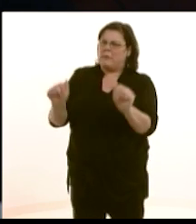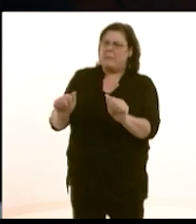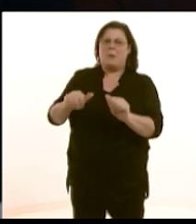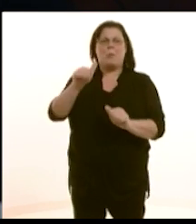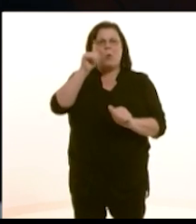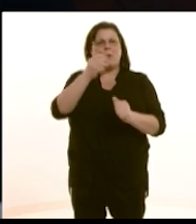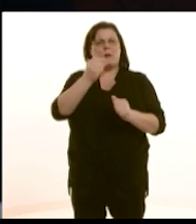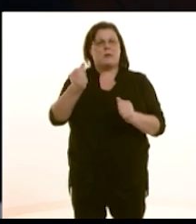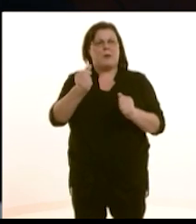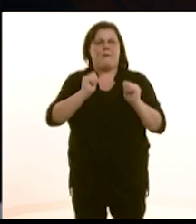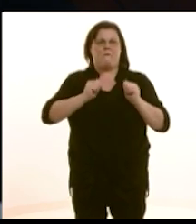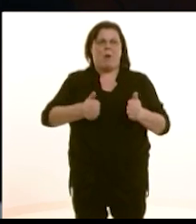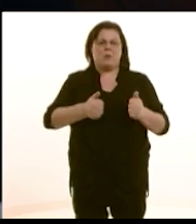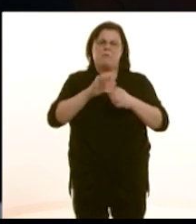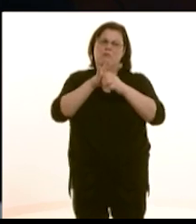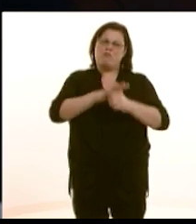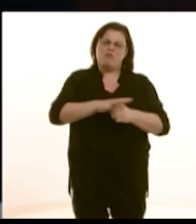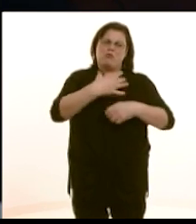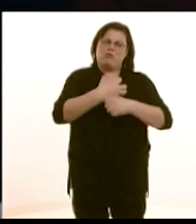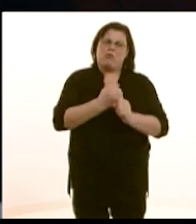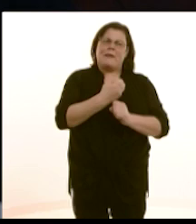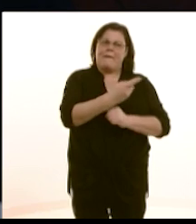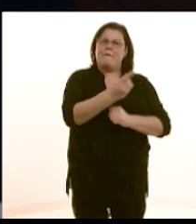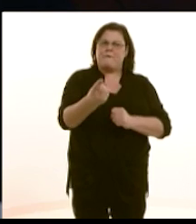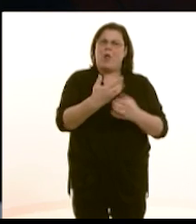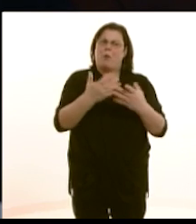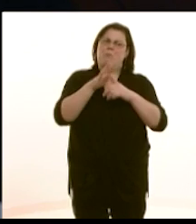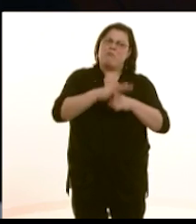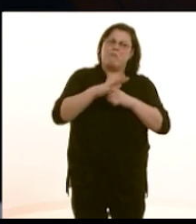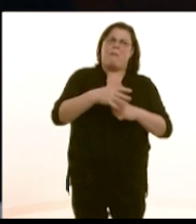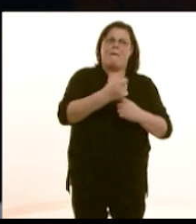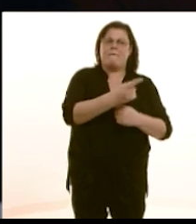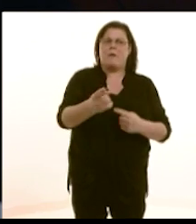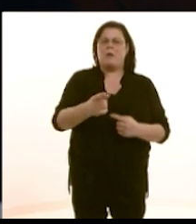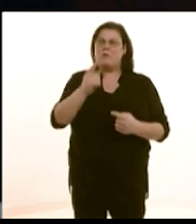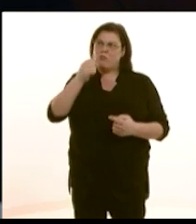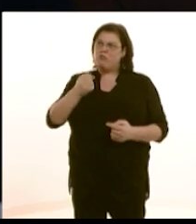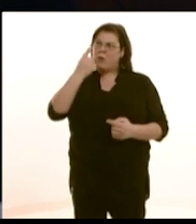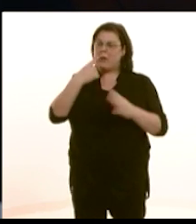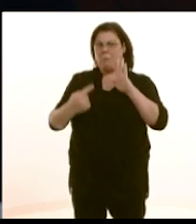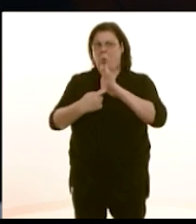in Wales are under, would you reiterate today that it is important that farmers can make